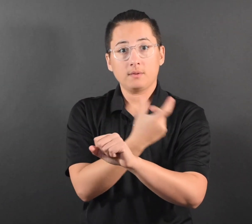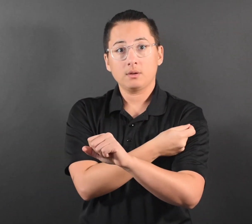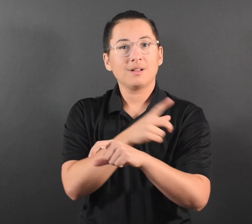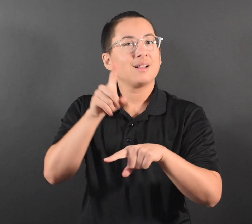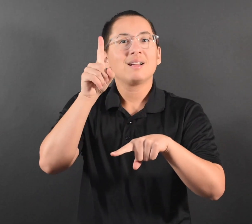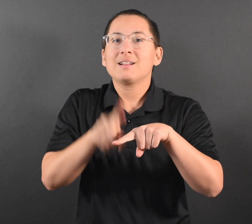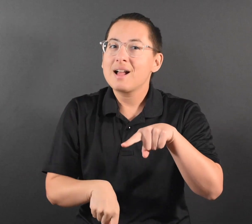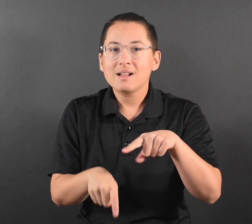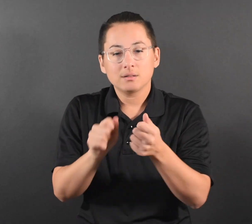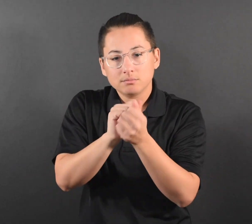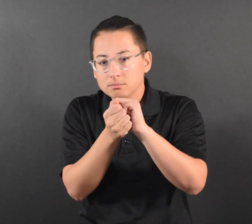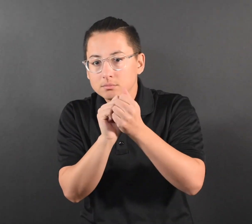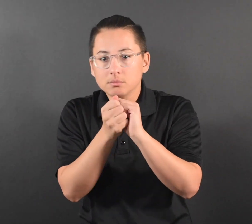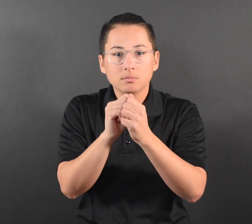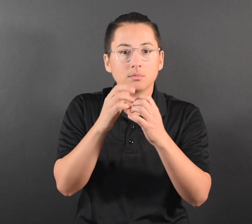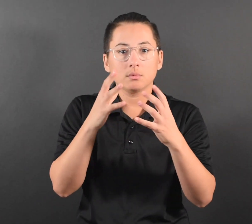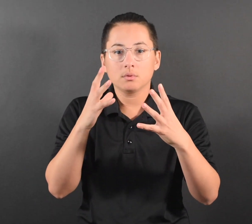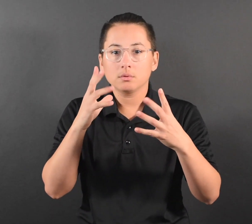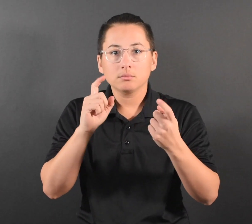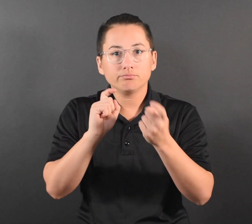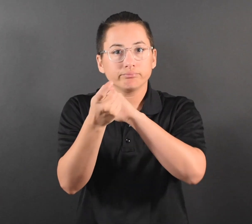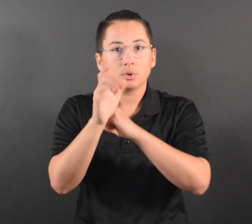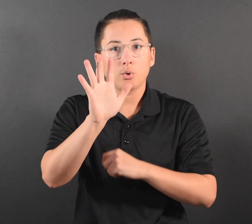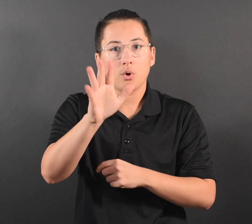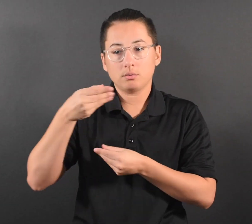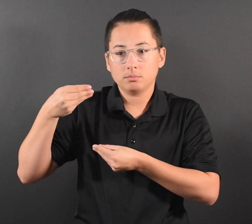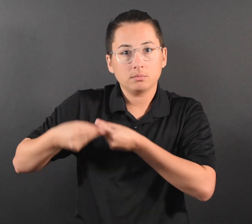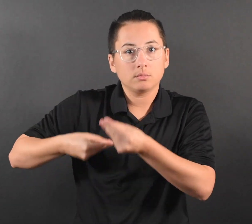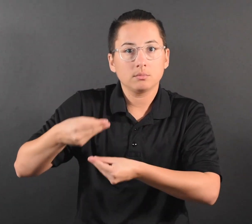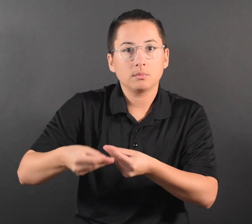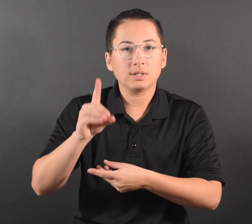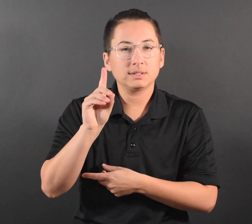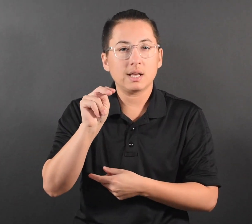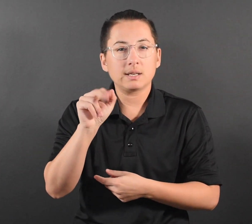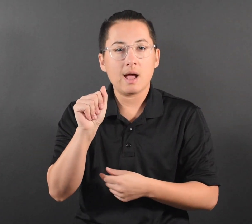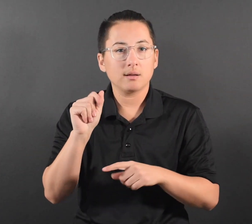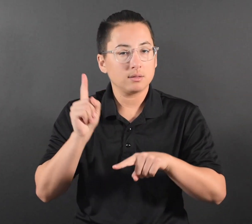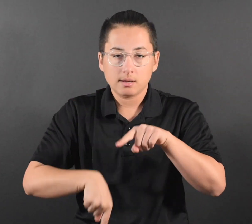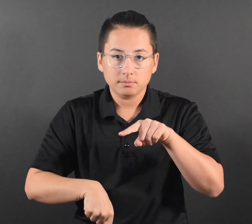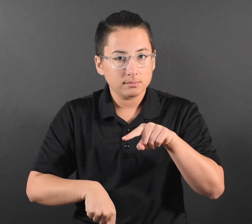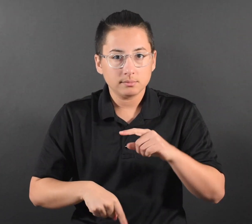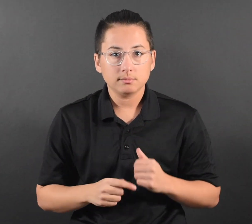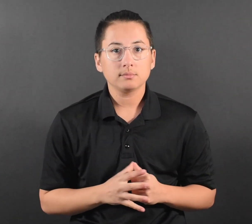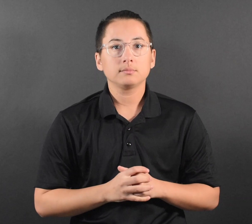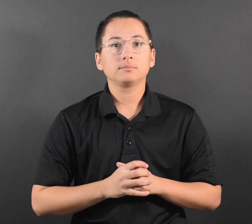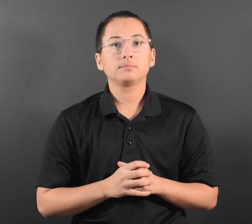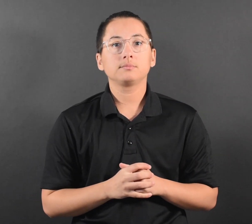The mRNA COVID-19 vaccines do not and cannot change your genetic makeup (DNA).